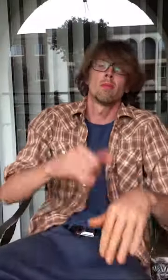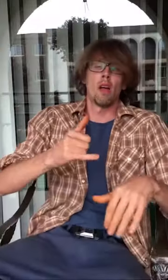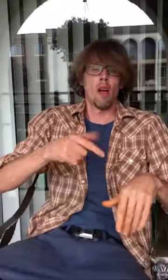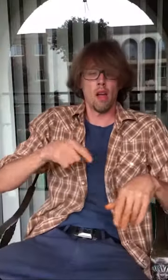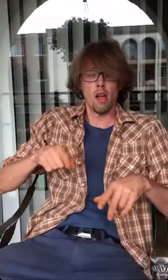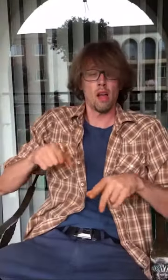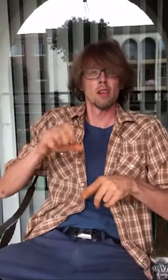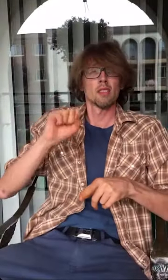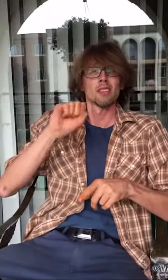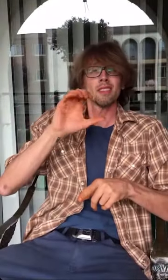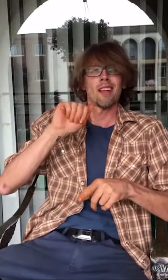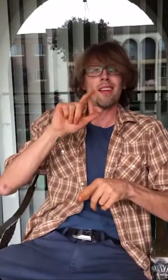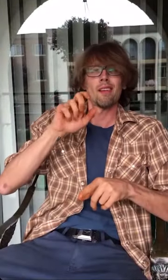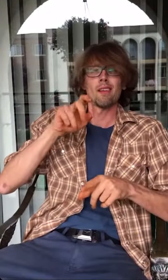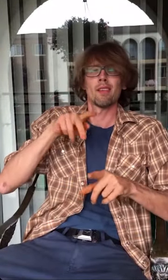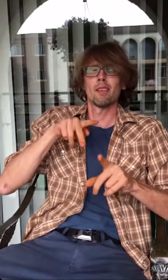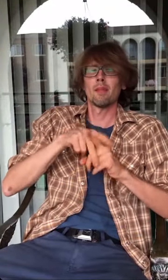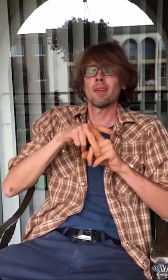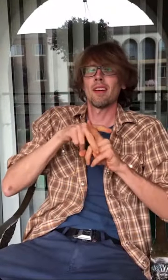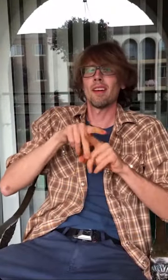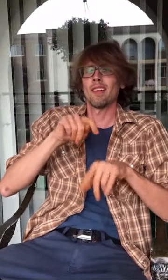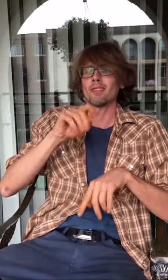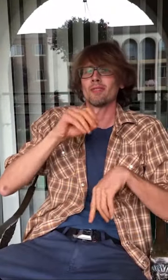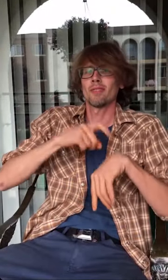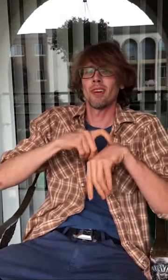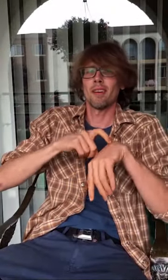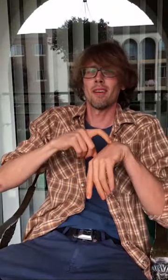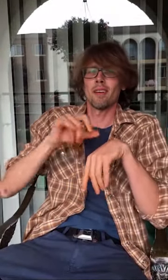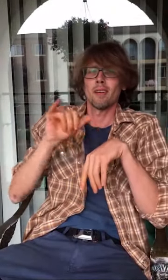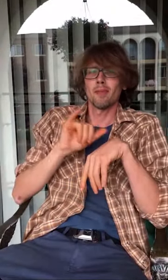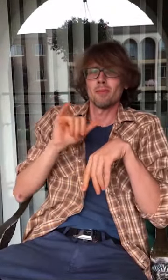Scale manipulations also apply to Time.